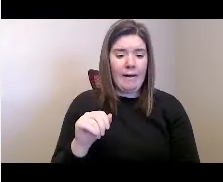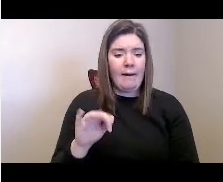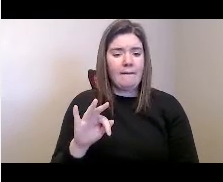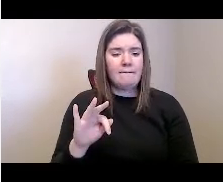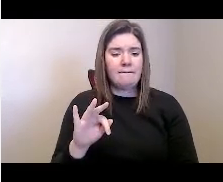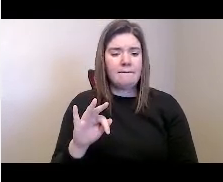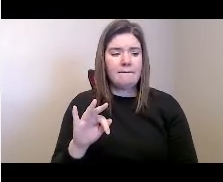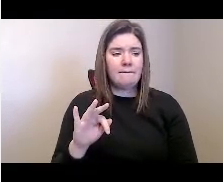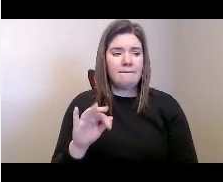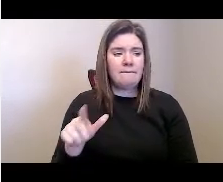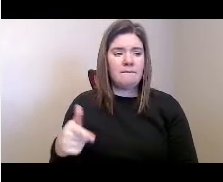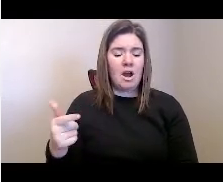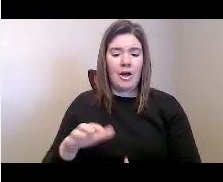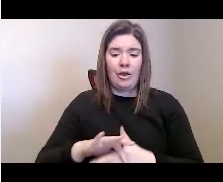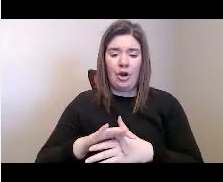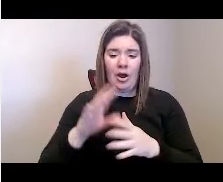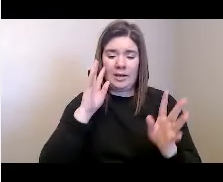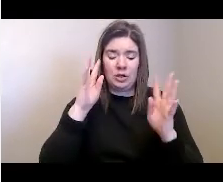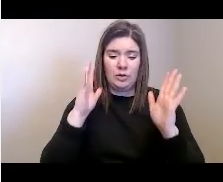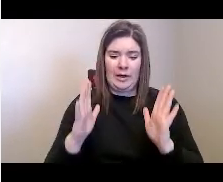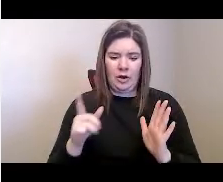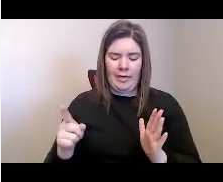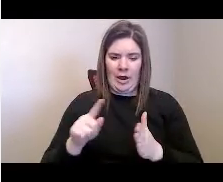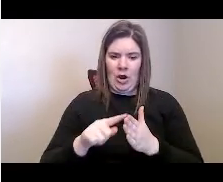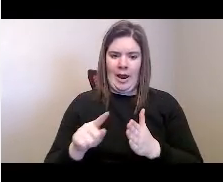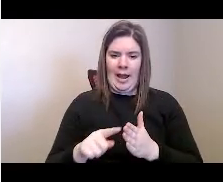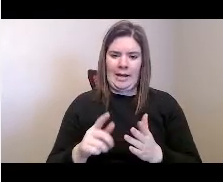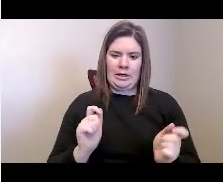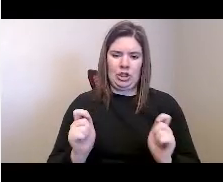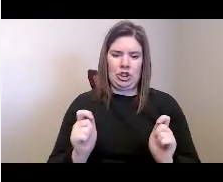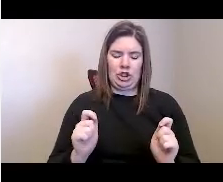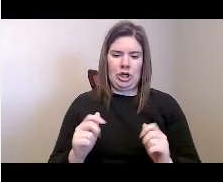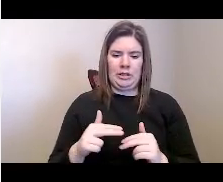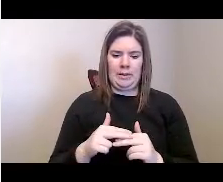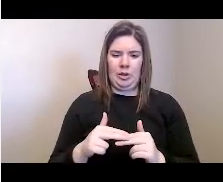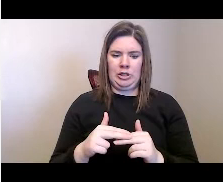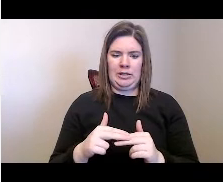and they're editing my presentation here, I want them to know that there are a bunch of